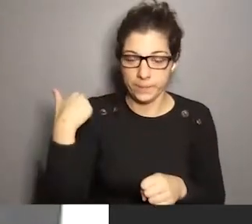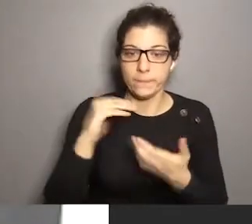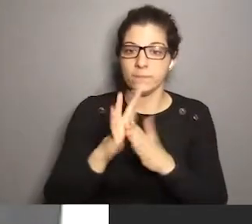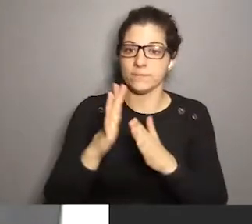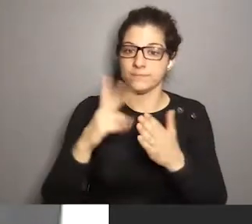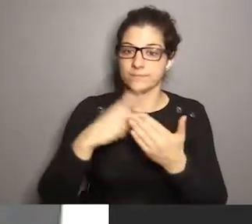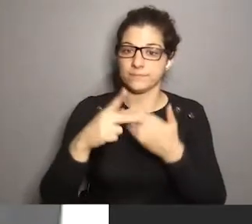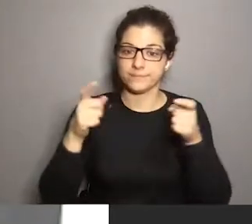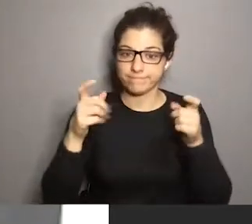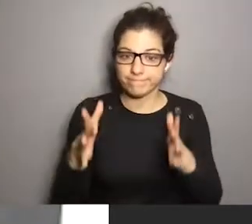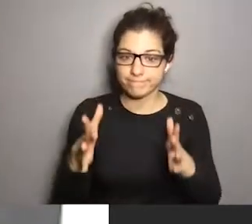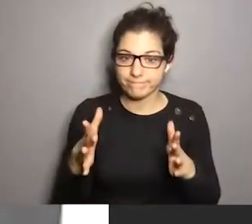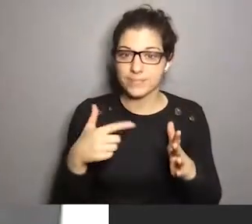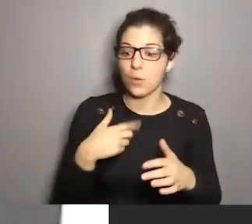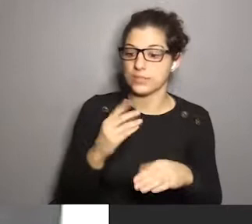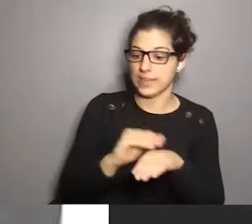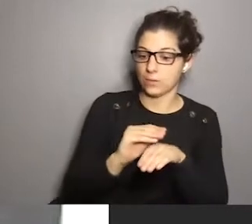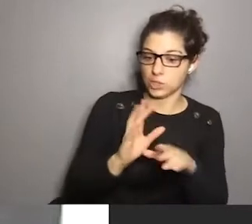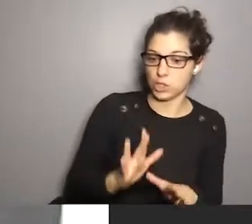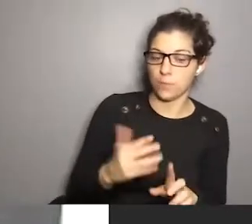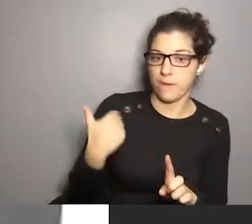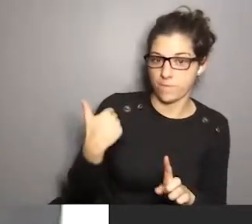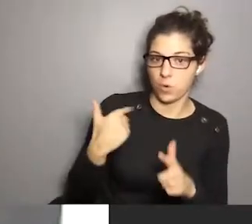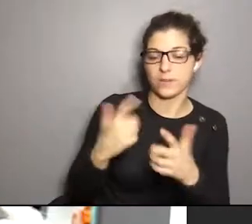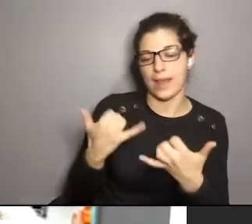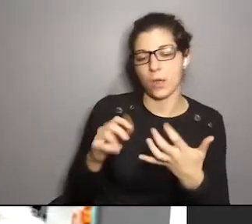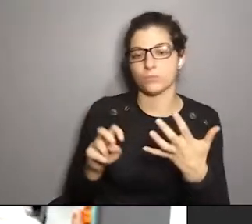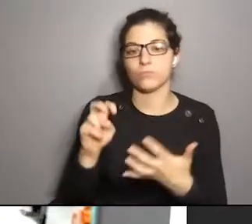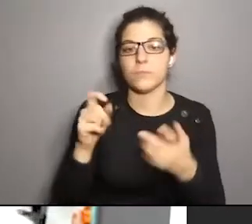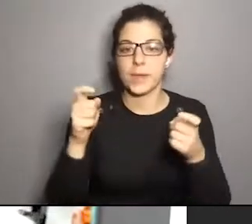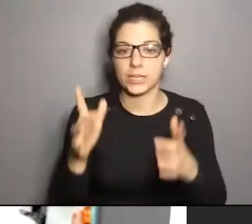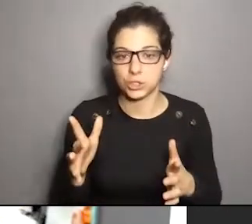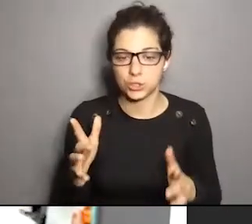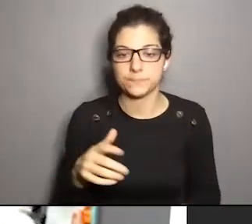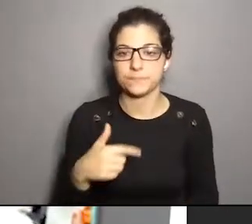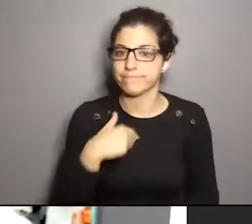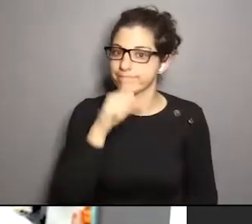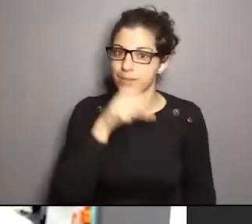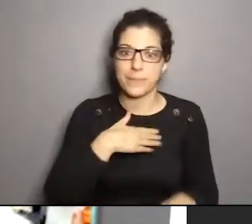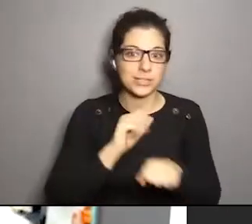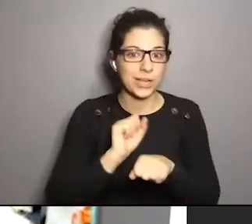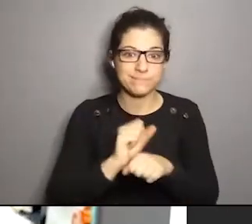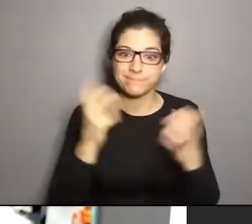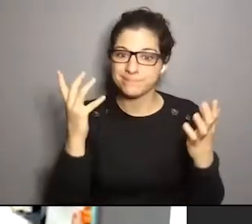I was the VR counselor prior to this and I love my job. I like doing what I do.